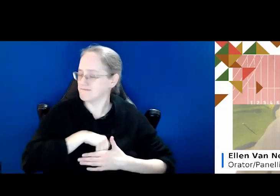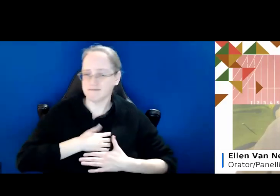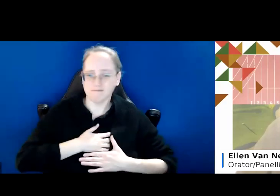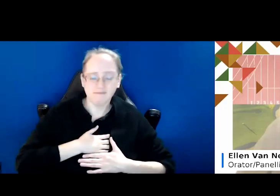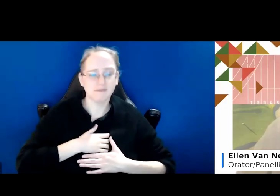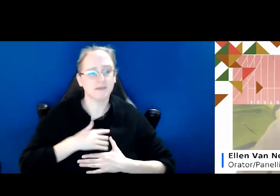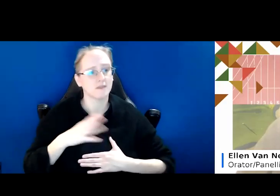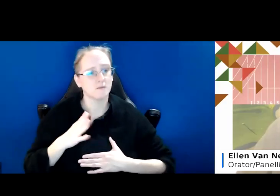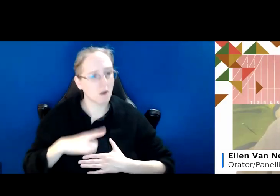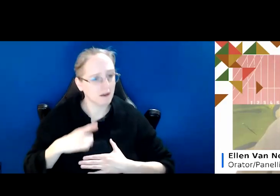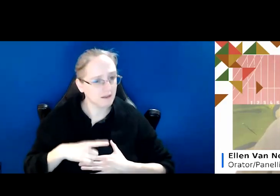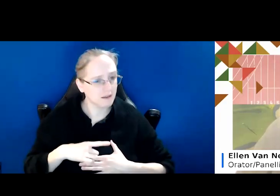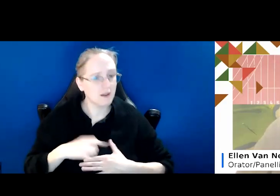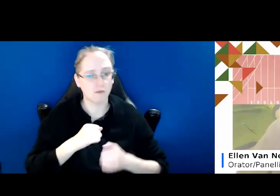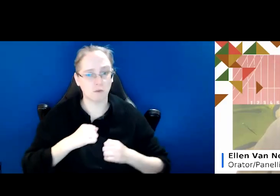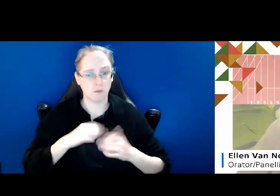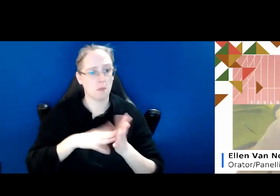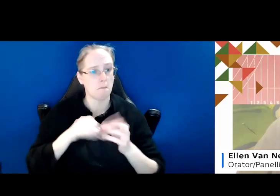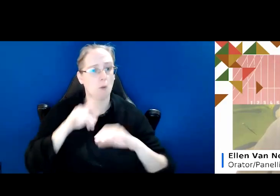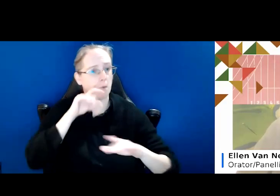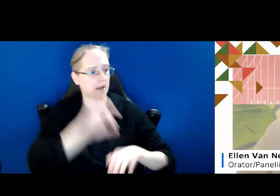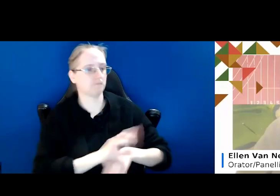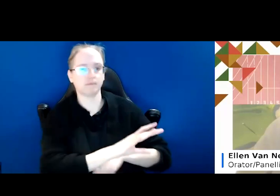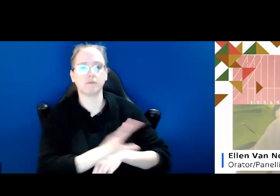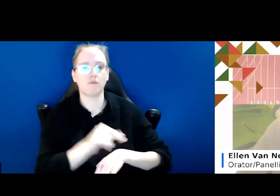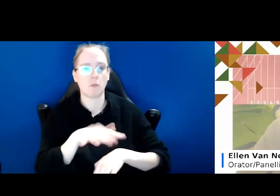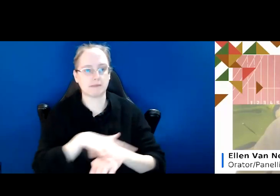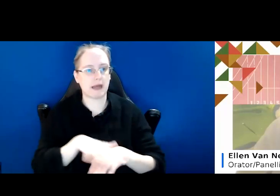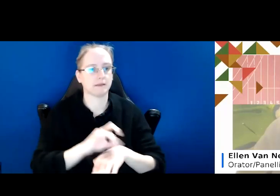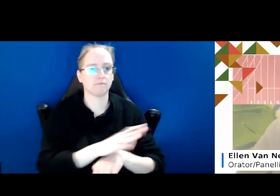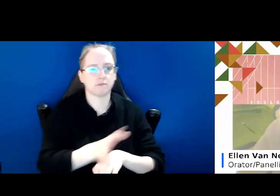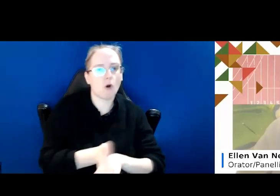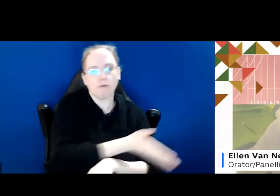our mob being taken from these places and the attempted genocide.